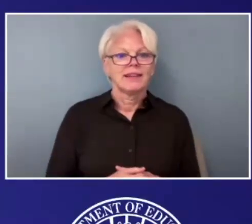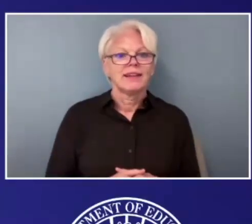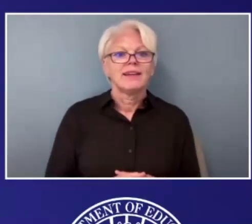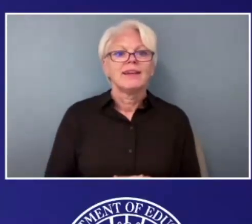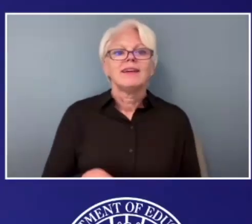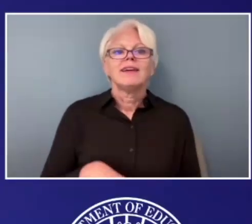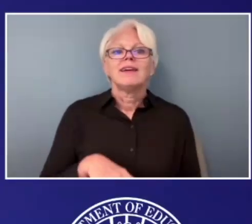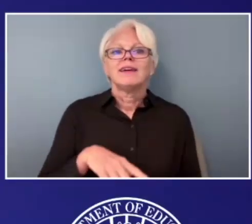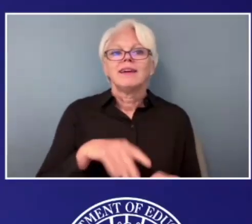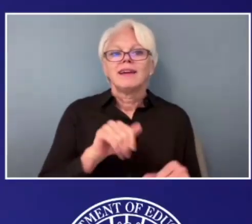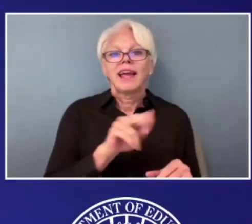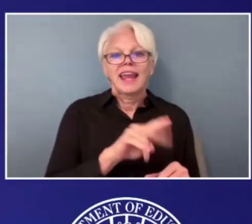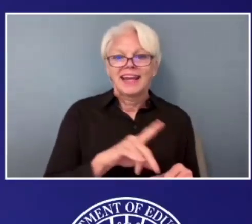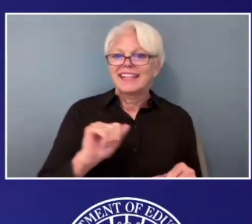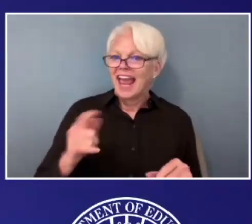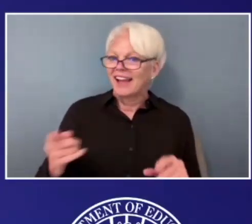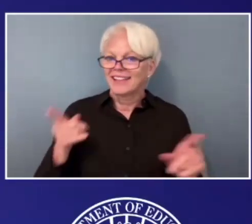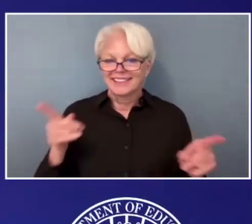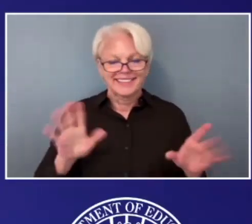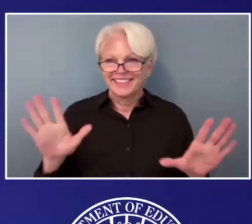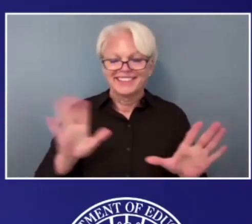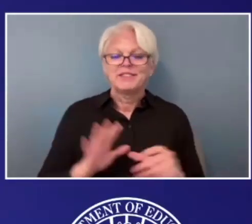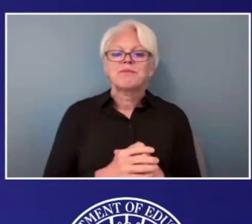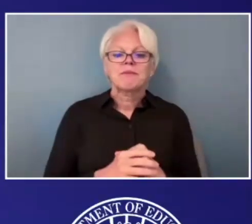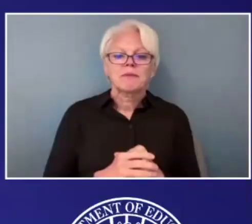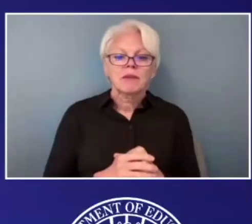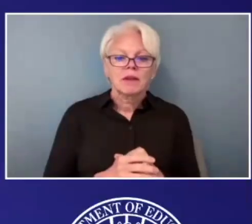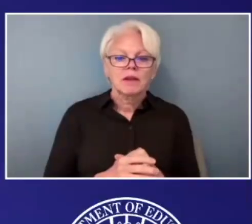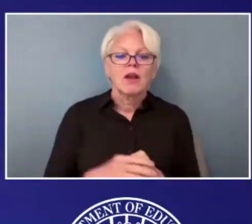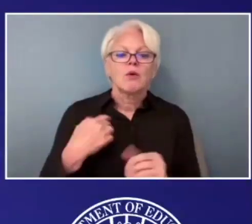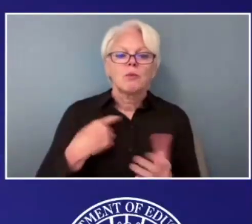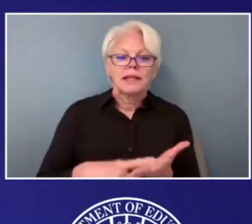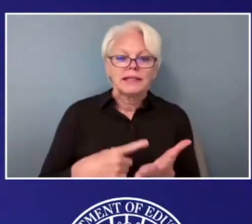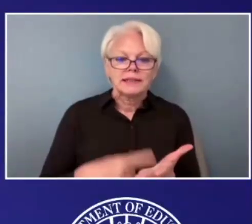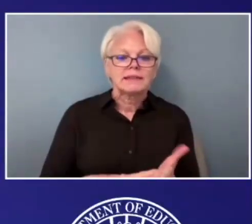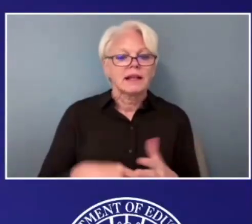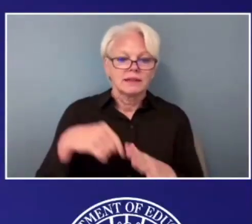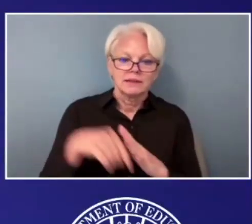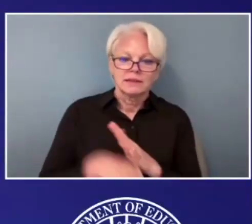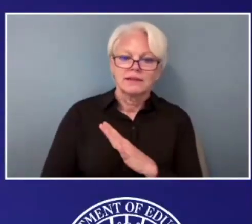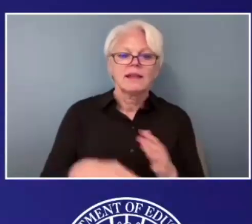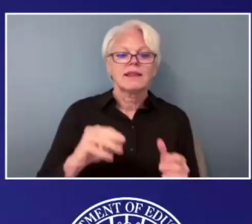We discussed at length the memo and all of the proposals that you guys submitted around professional student.